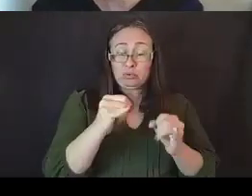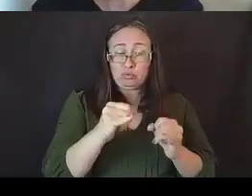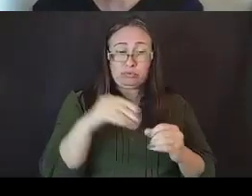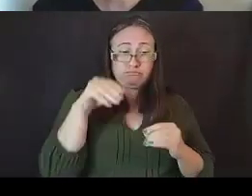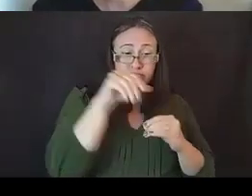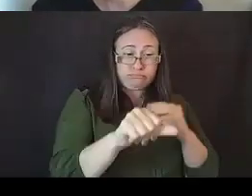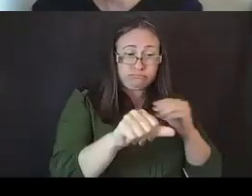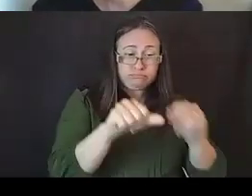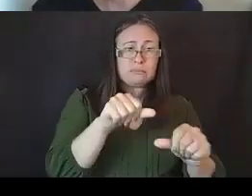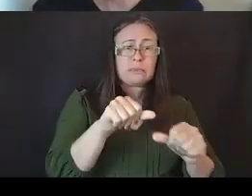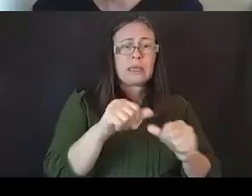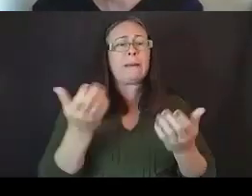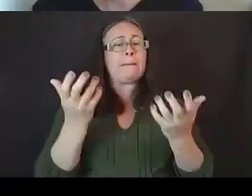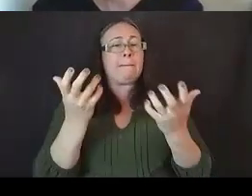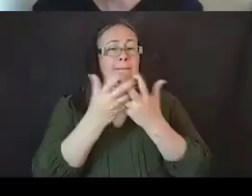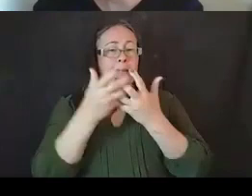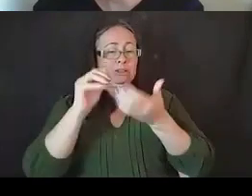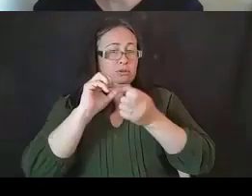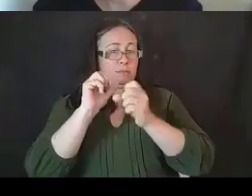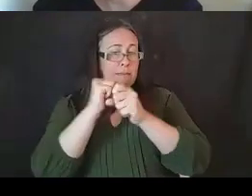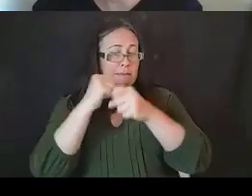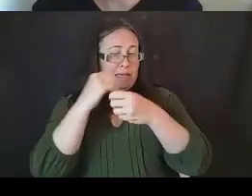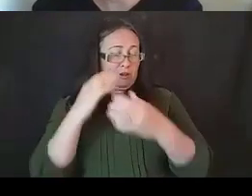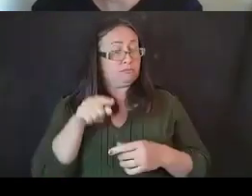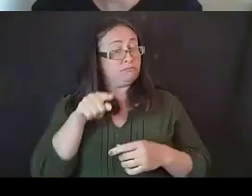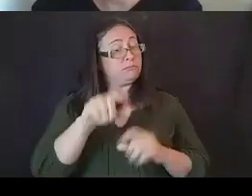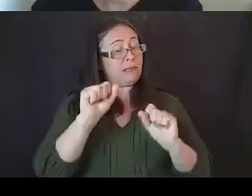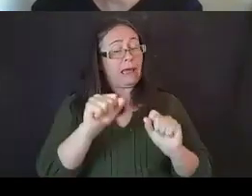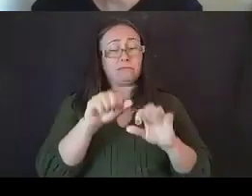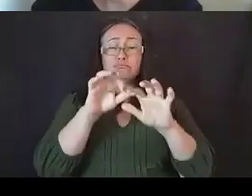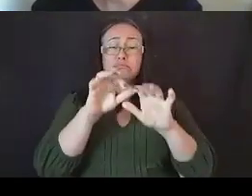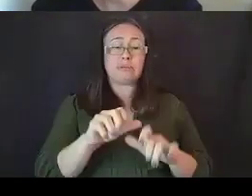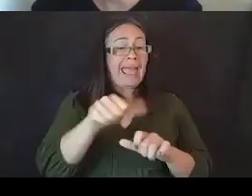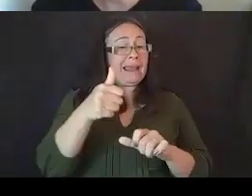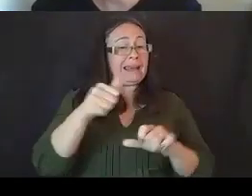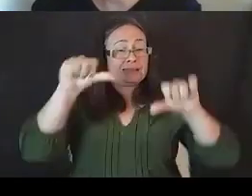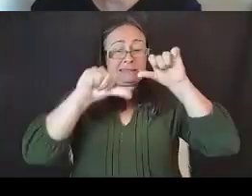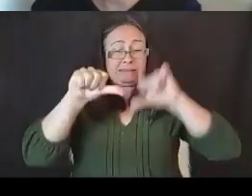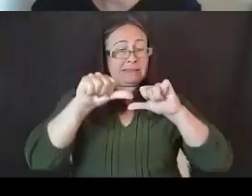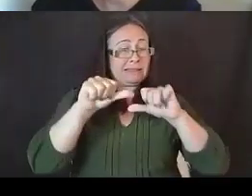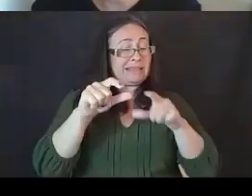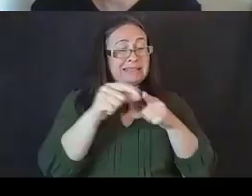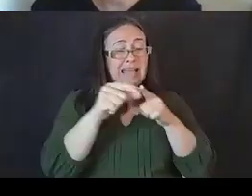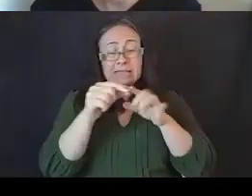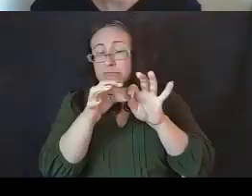the Matchmaker tool, where you can enter any scientific text, define similar projects from RePORTER,